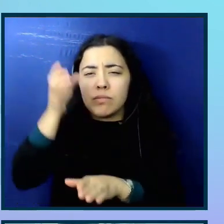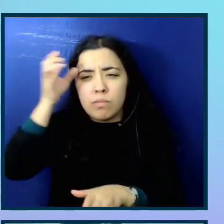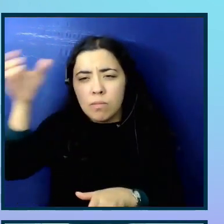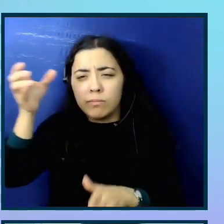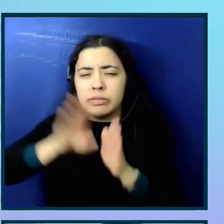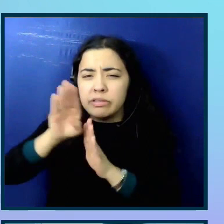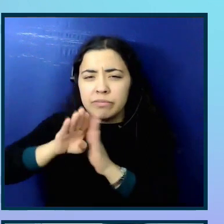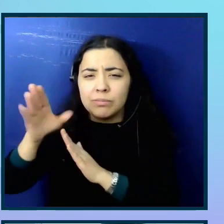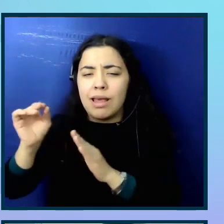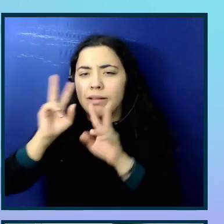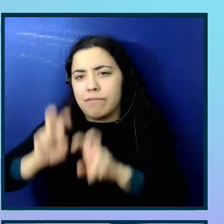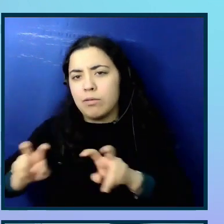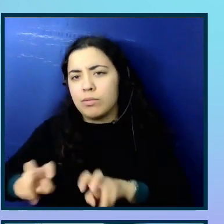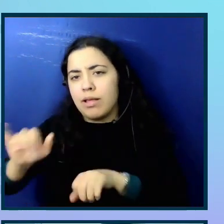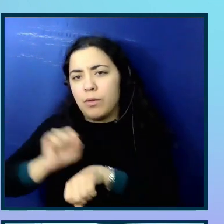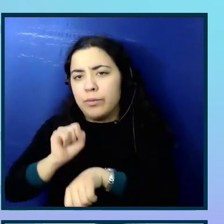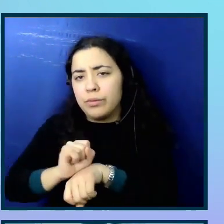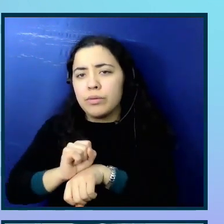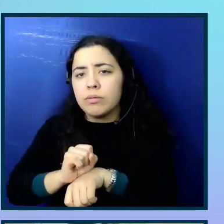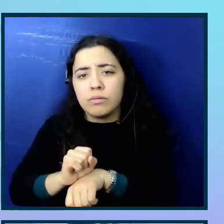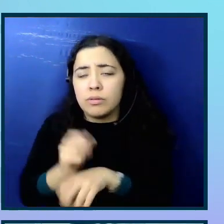and evaluation work would be really great going forward.